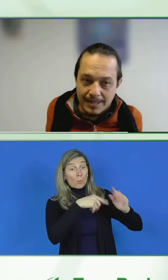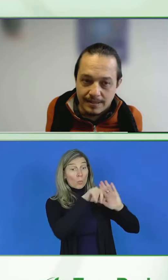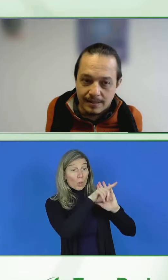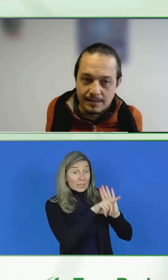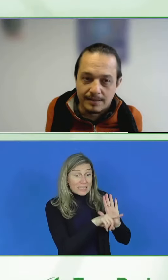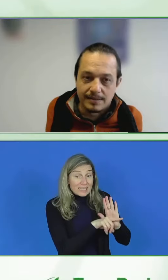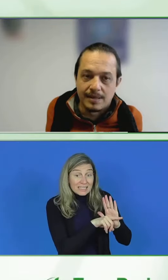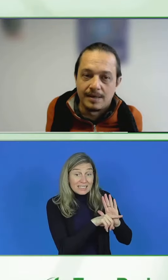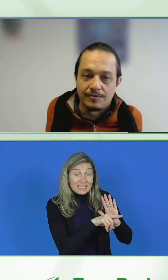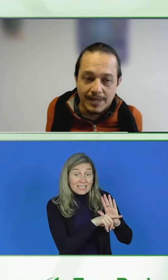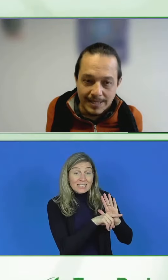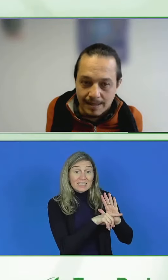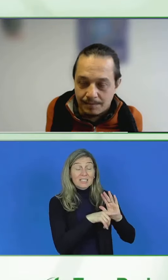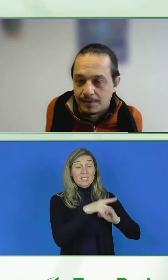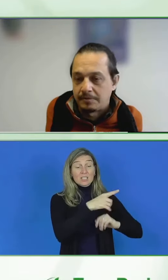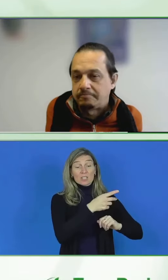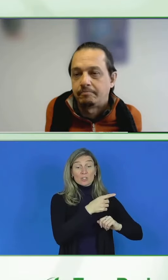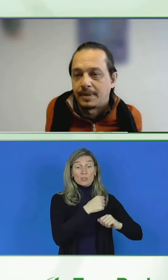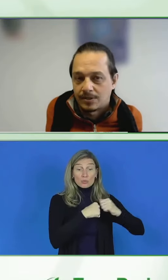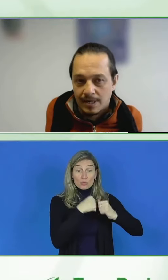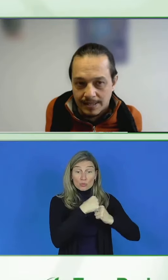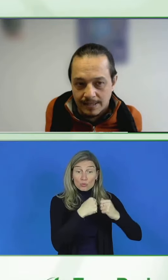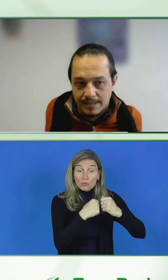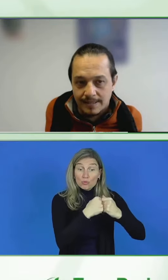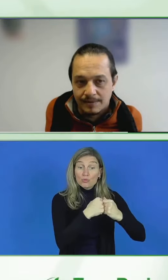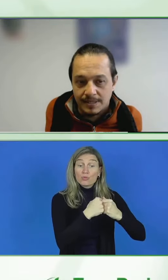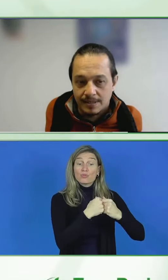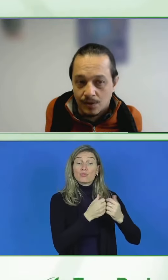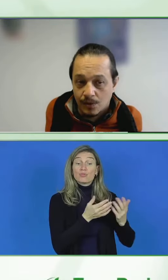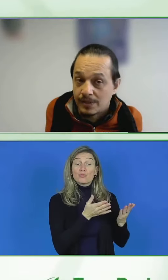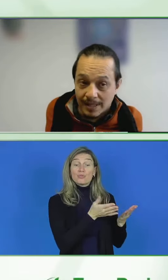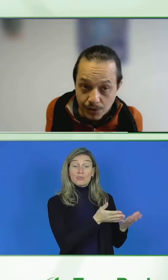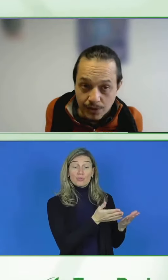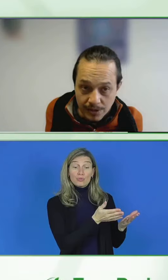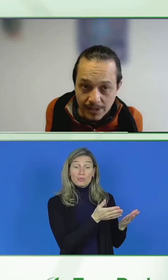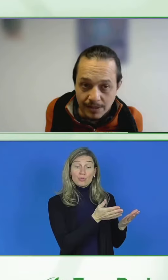addressing for example personal assistant services and so on. That should continue.